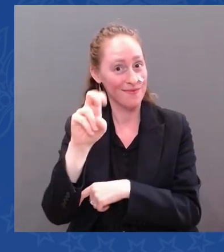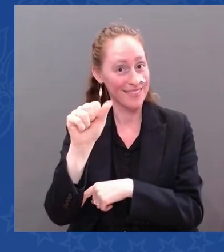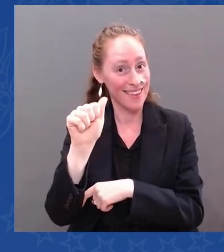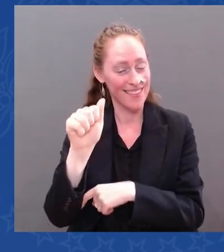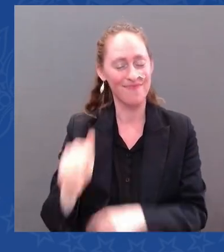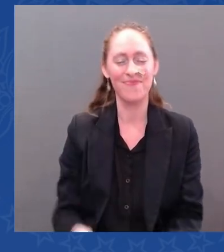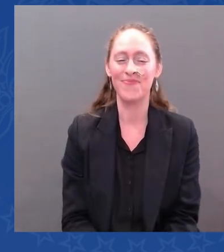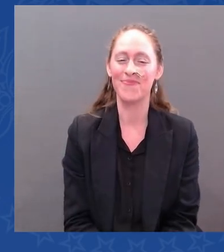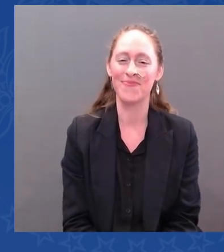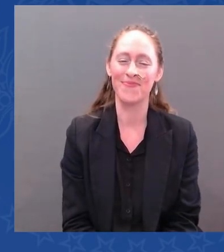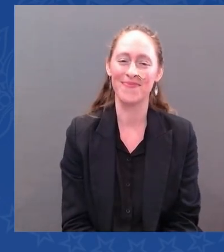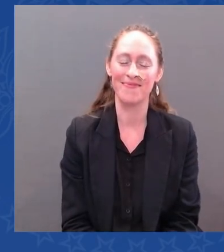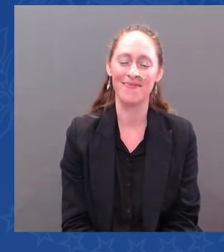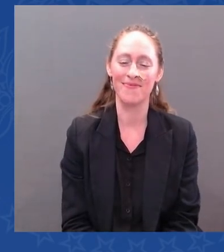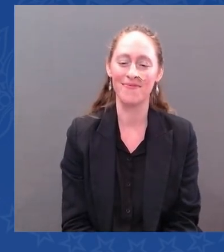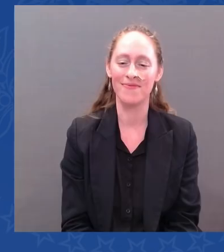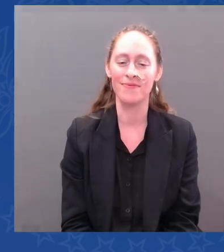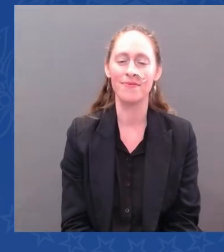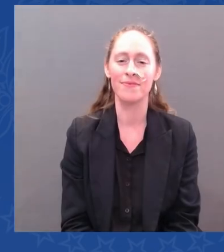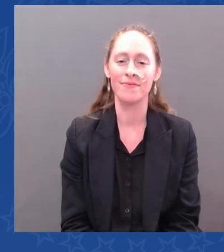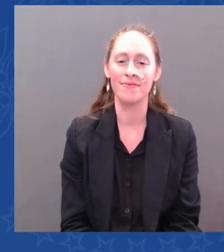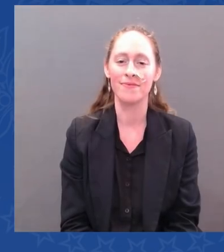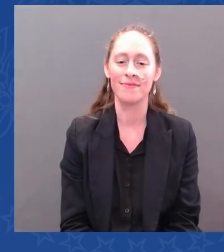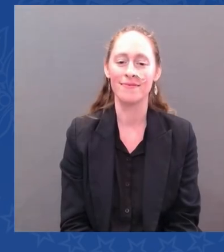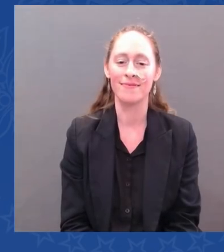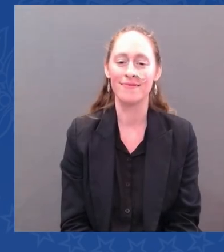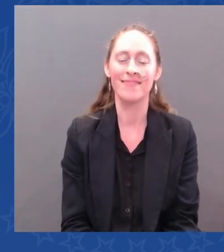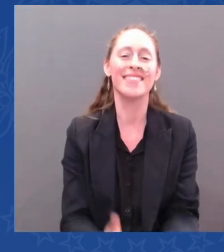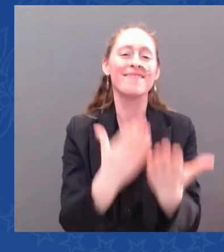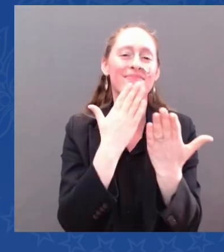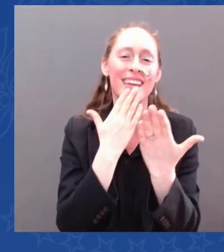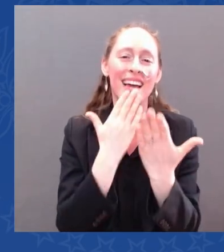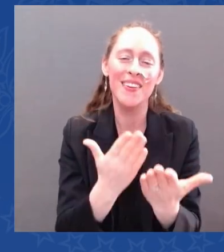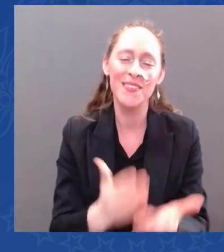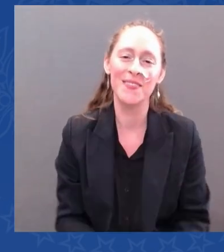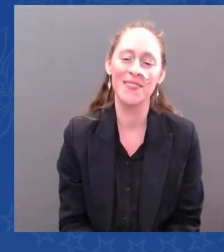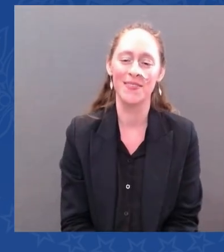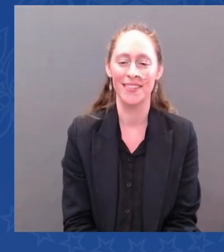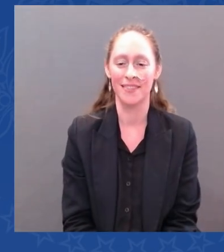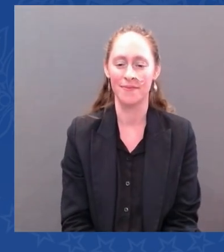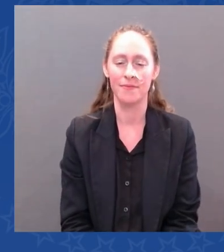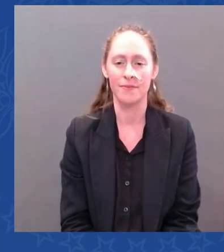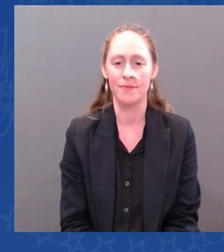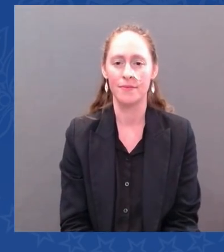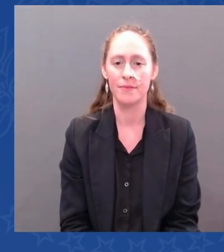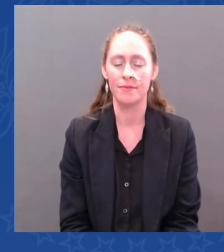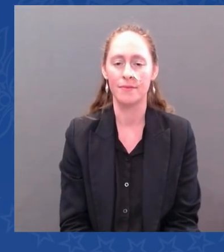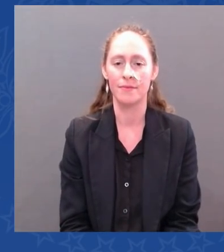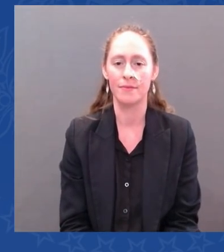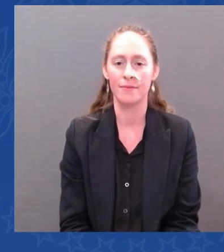The President: Thank you. My name is Joe Biden, and I come from Delaware